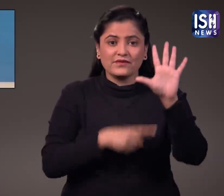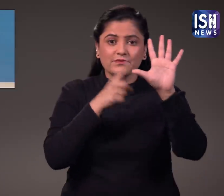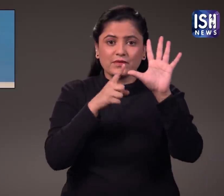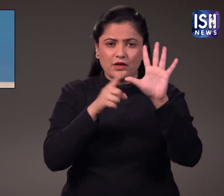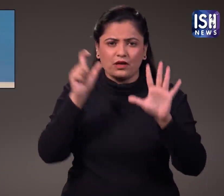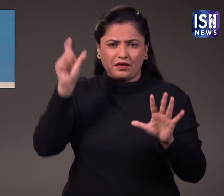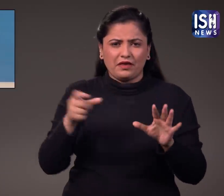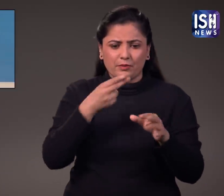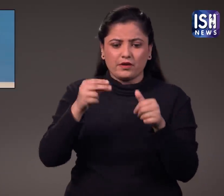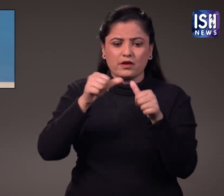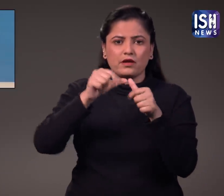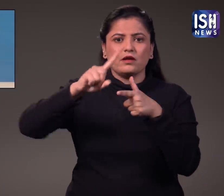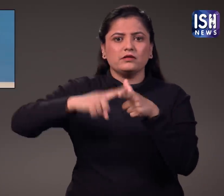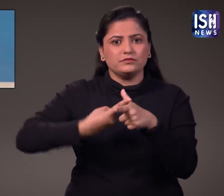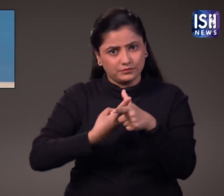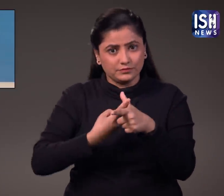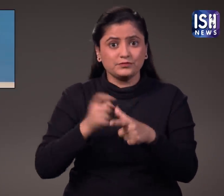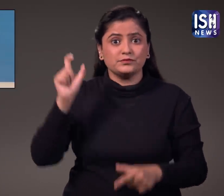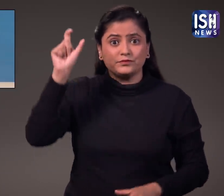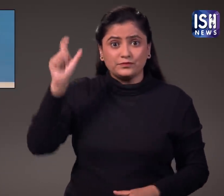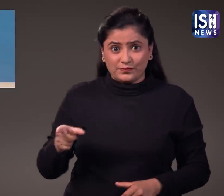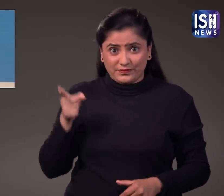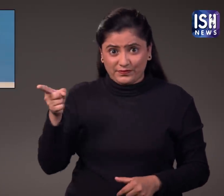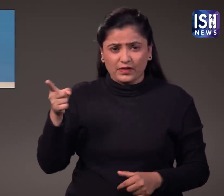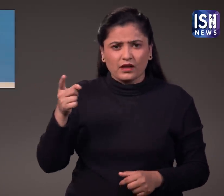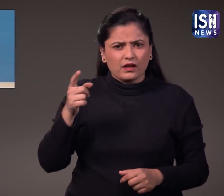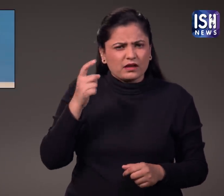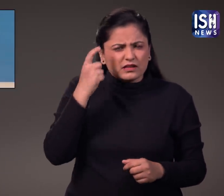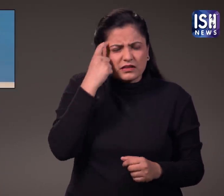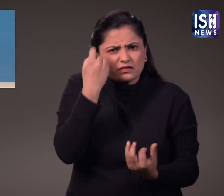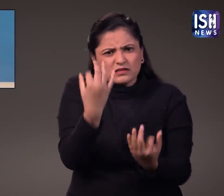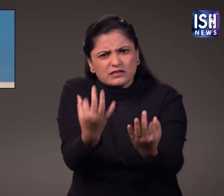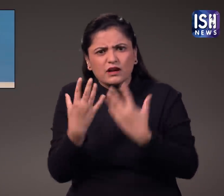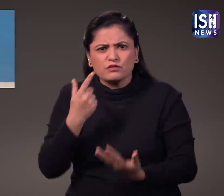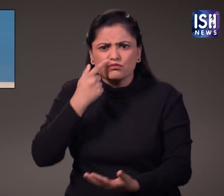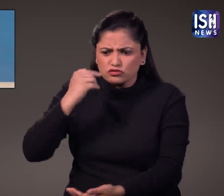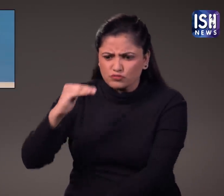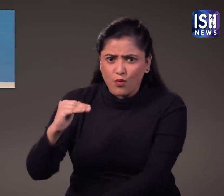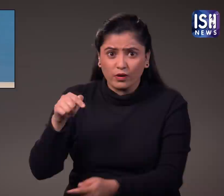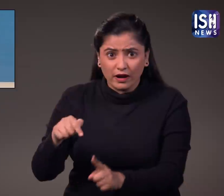Akrit Jaswal is a very smart young boy.